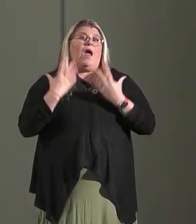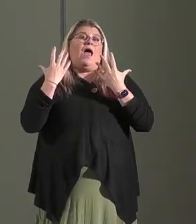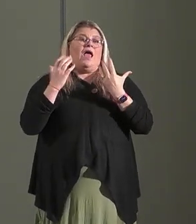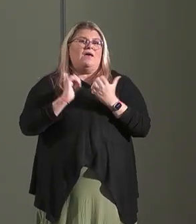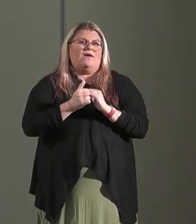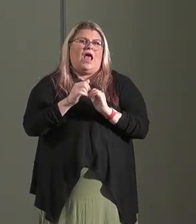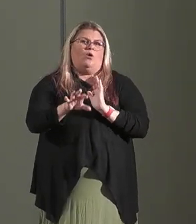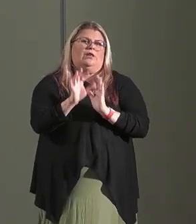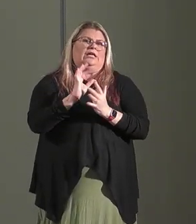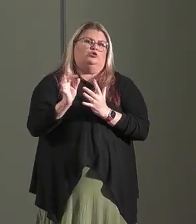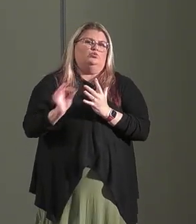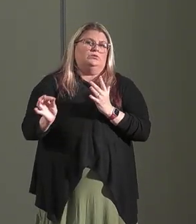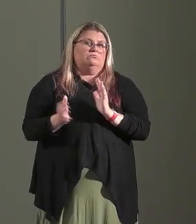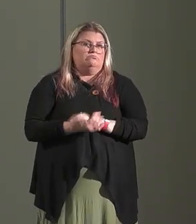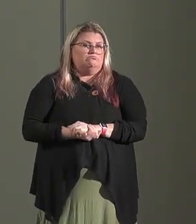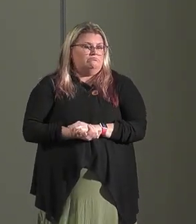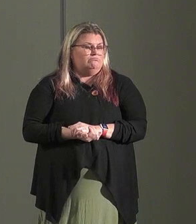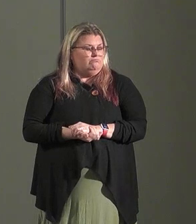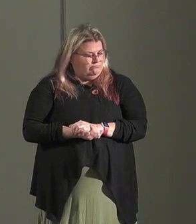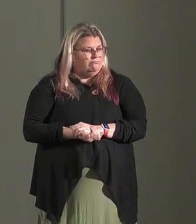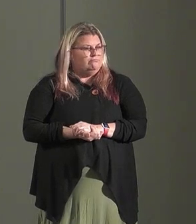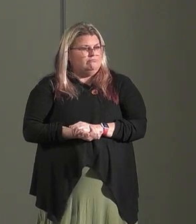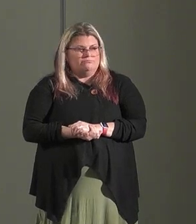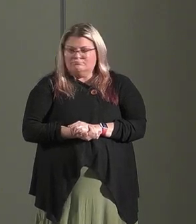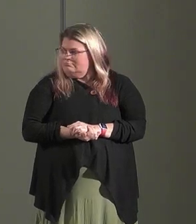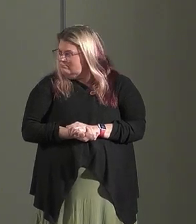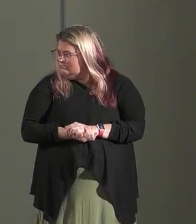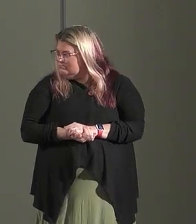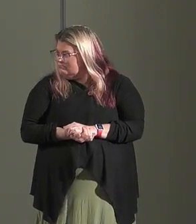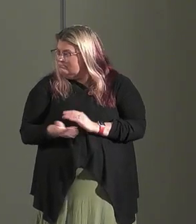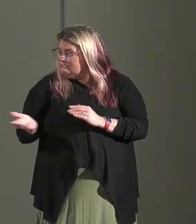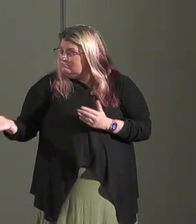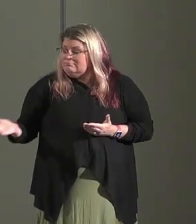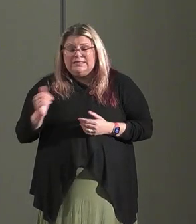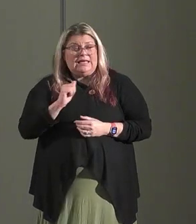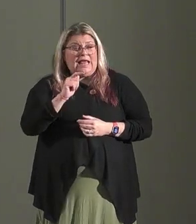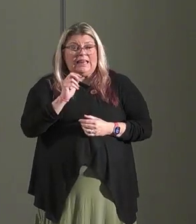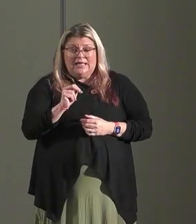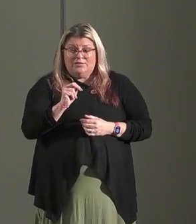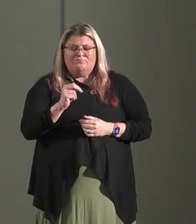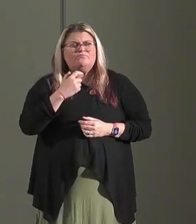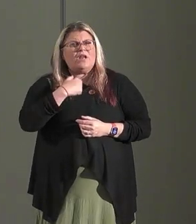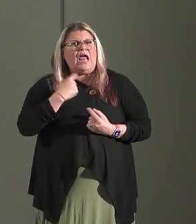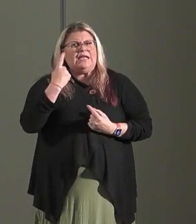How about you Alan? >> ALAN: I consider myself short and sweet.